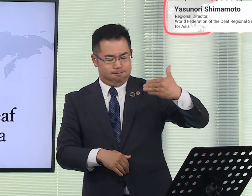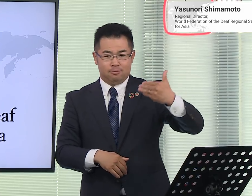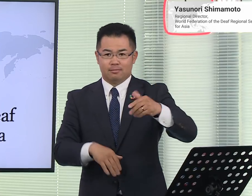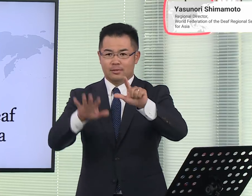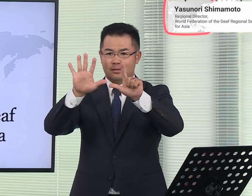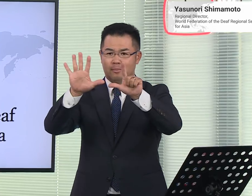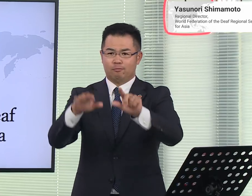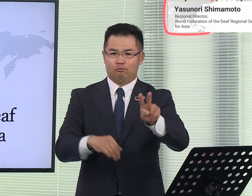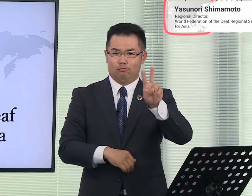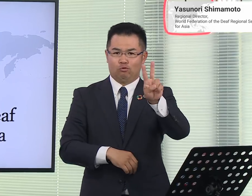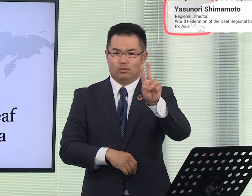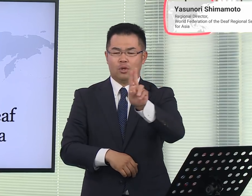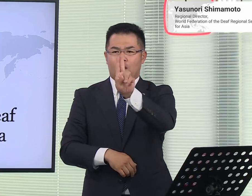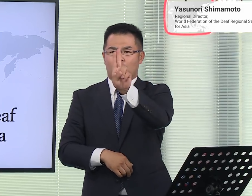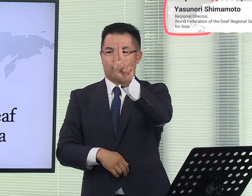in Japan.